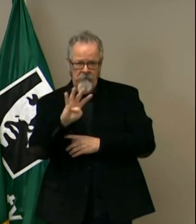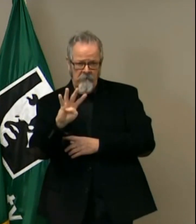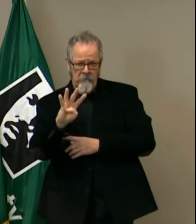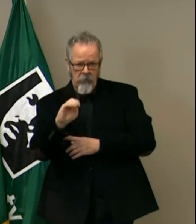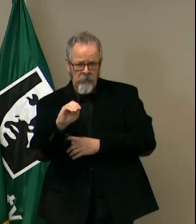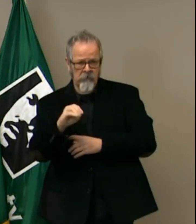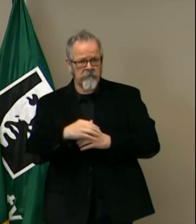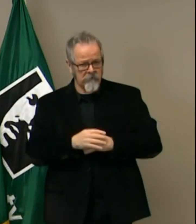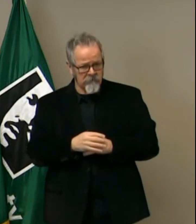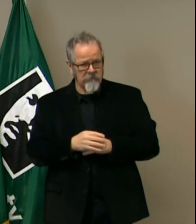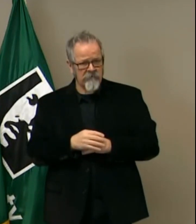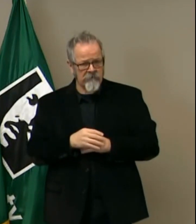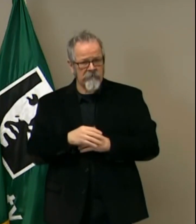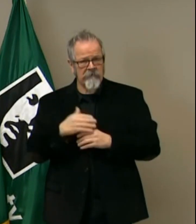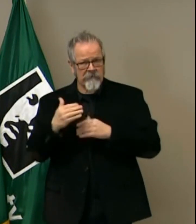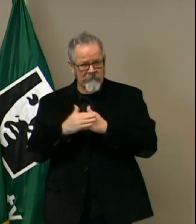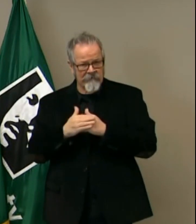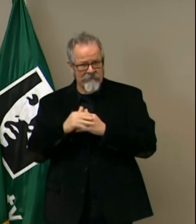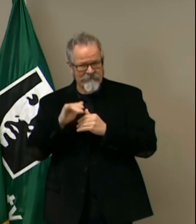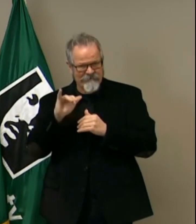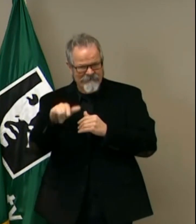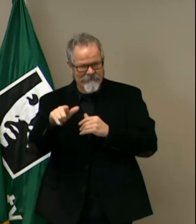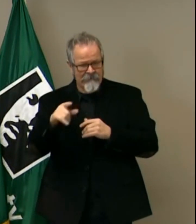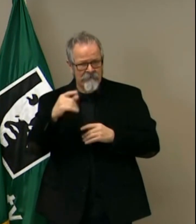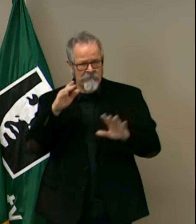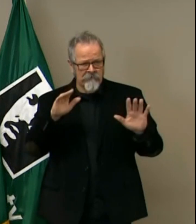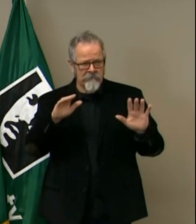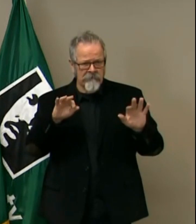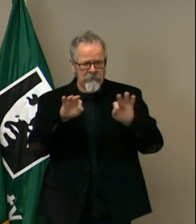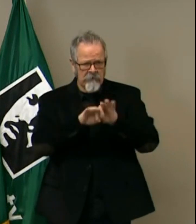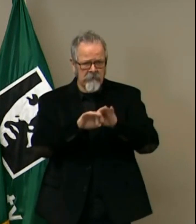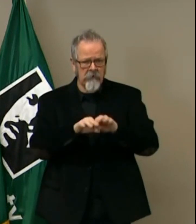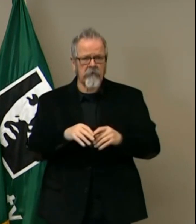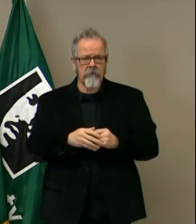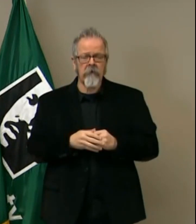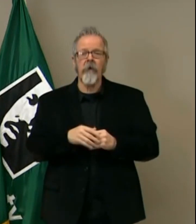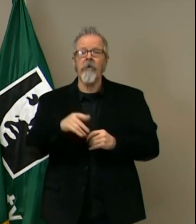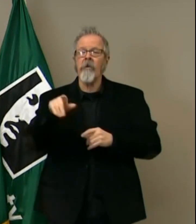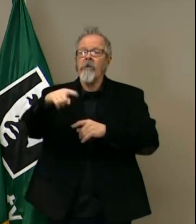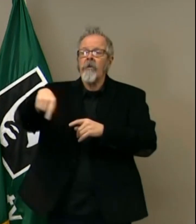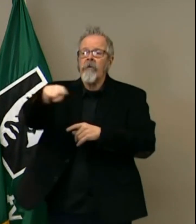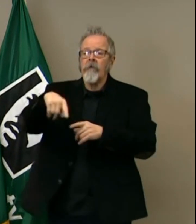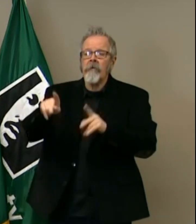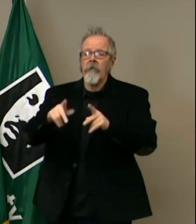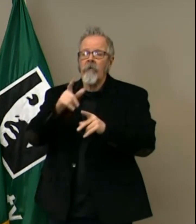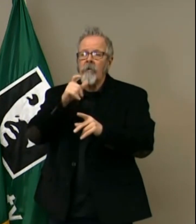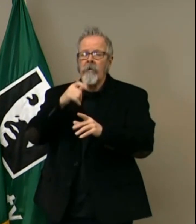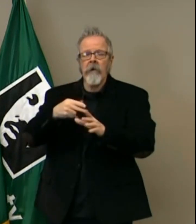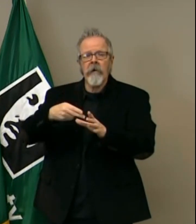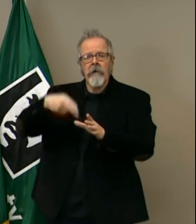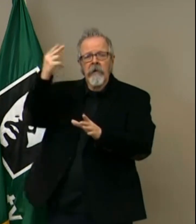to you you need to self isolate starting right now and that means you need to